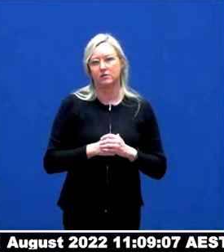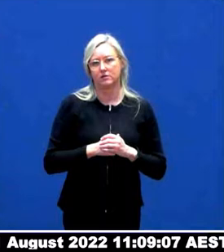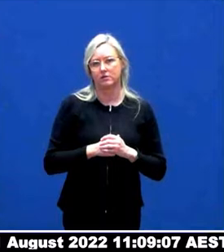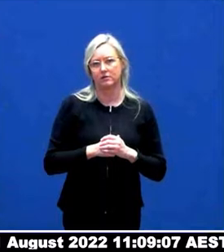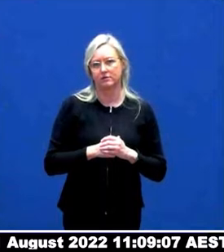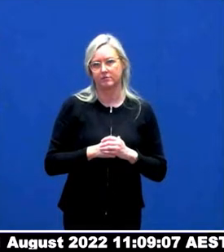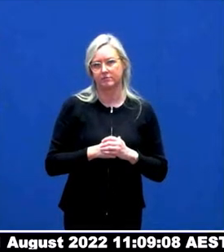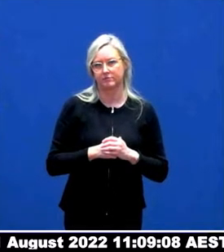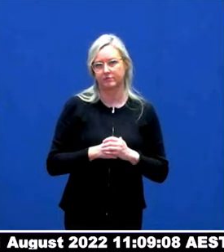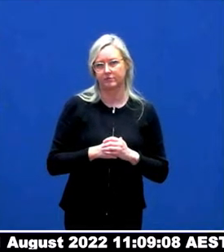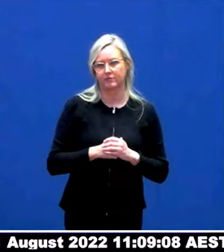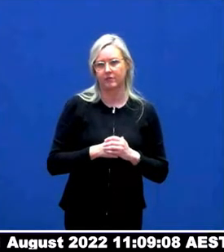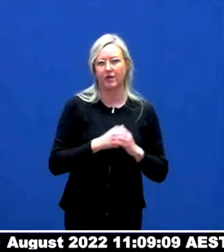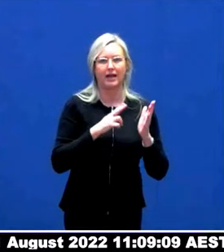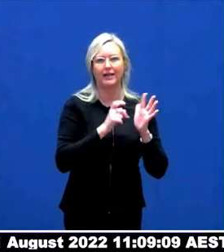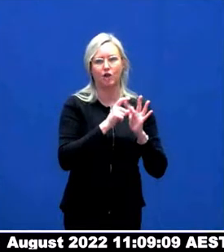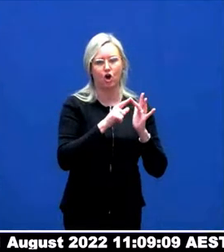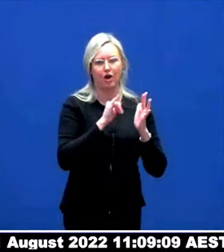NDIS through one or other of its agencies.